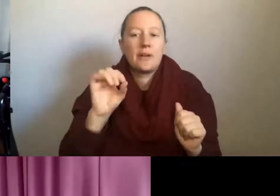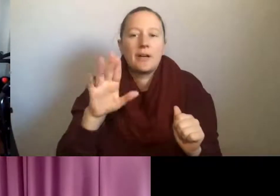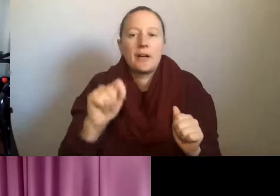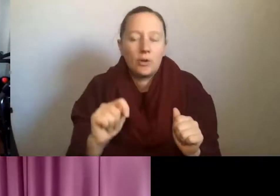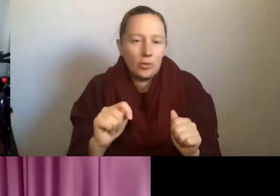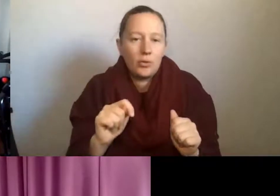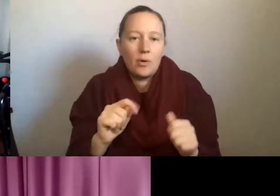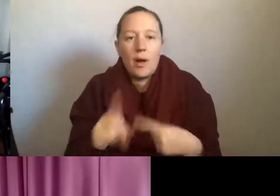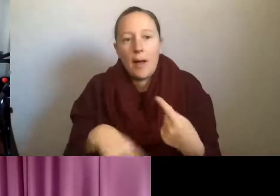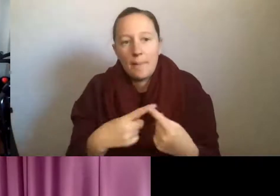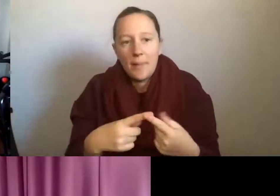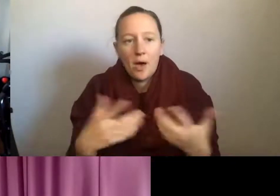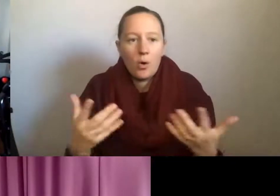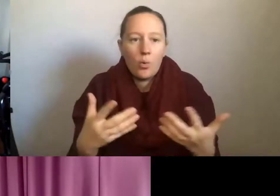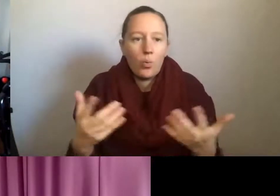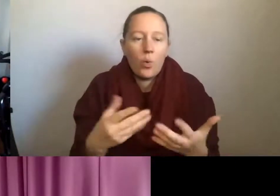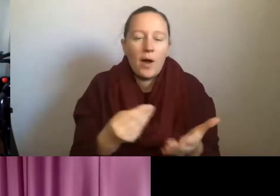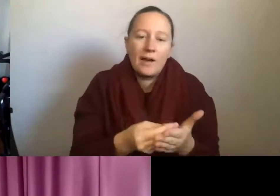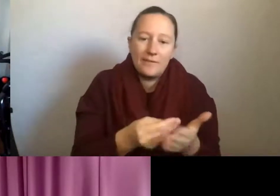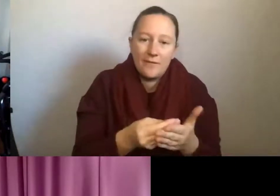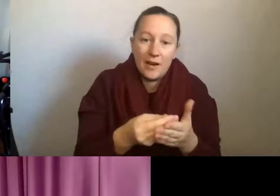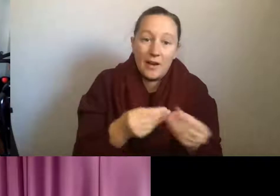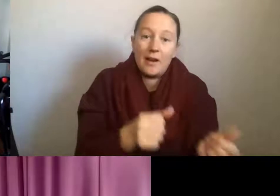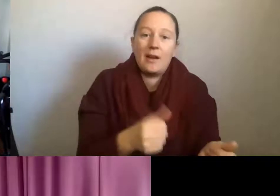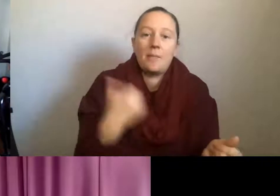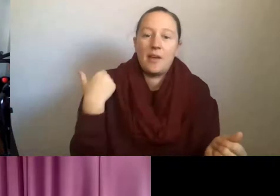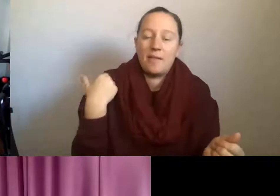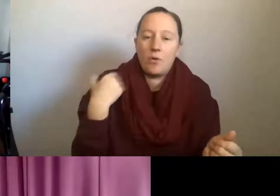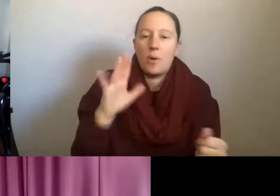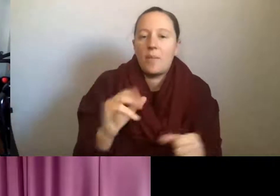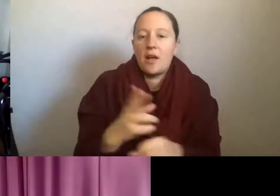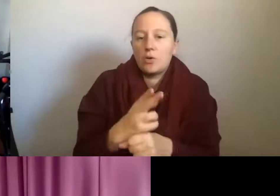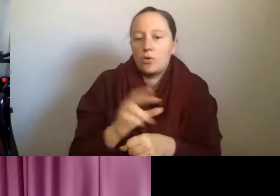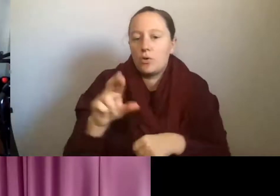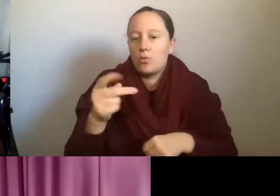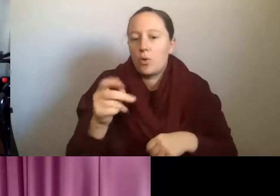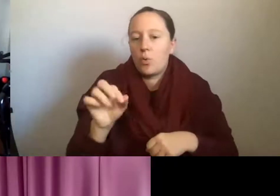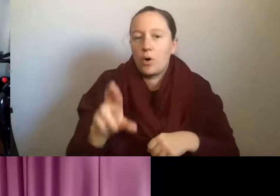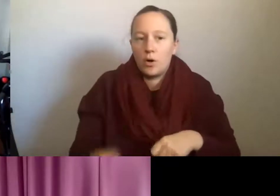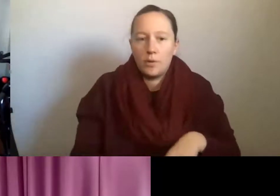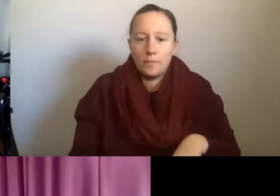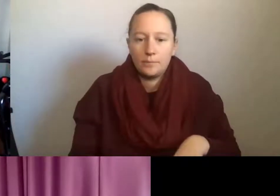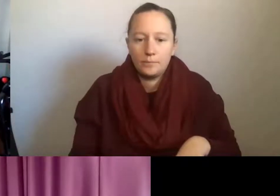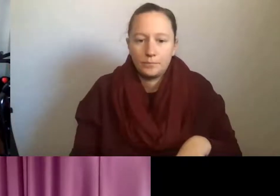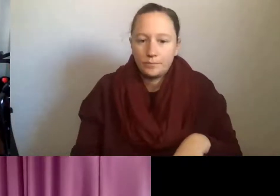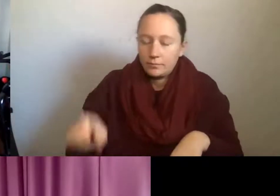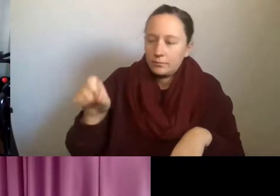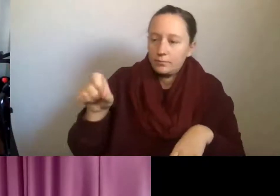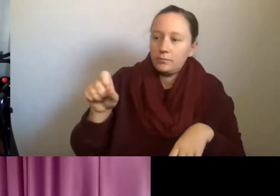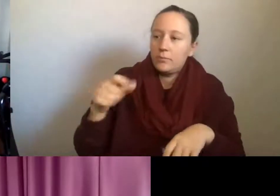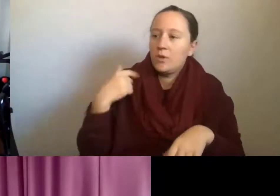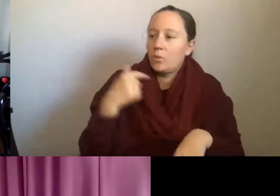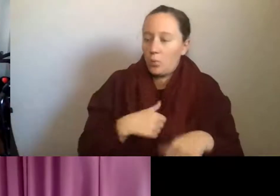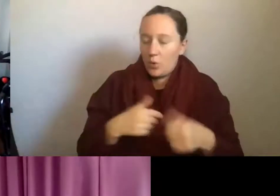about what has been funded at the NIH by using RePORTER. Sheri Cummins: Absolutely, and we do have that matchmaker tool within RePORTER.